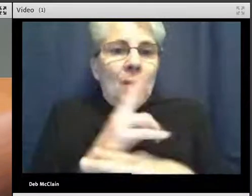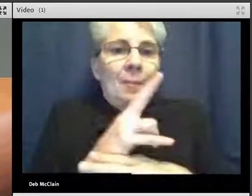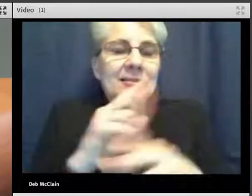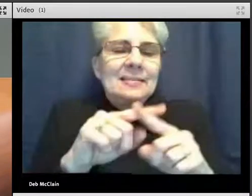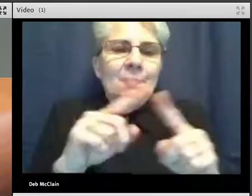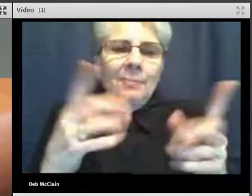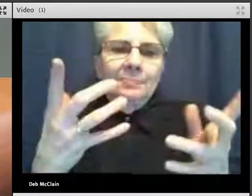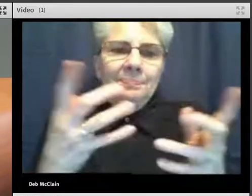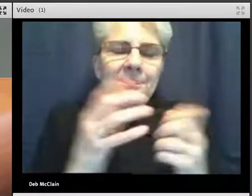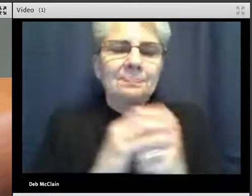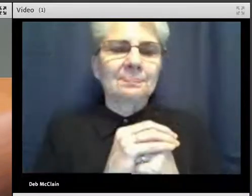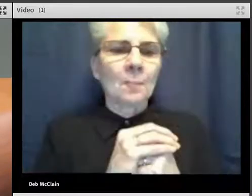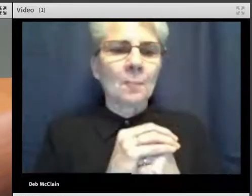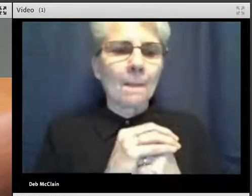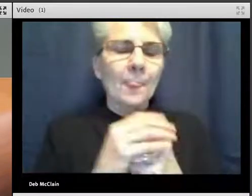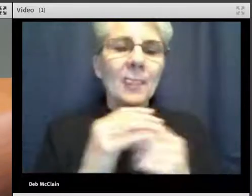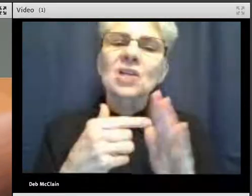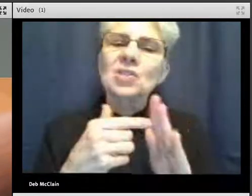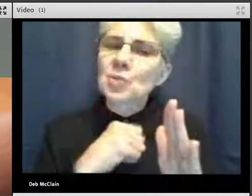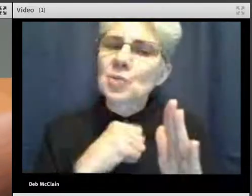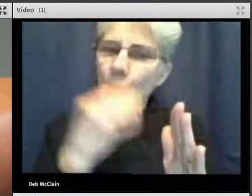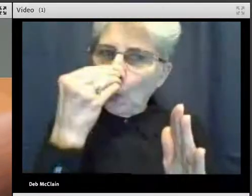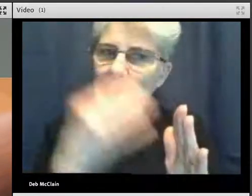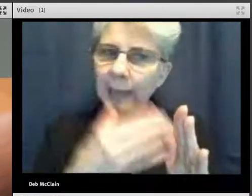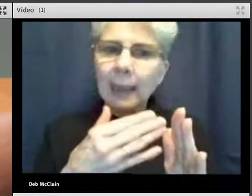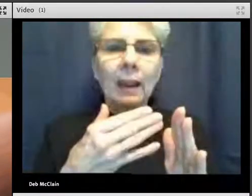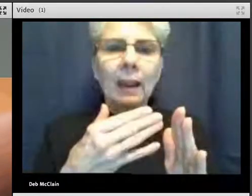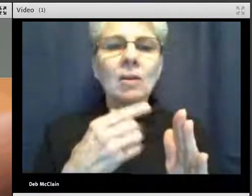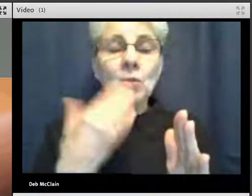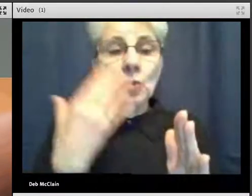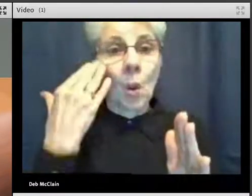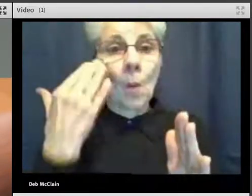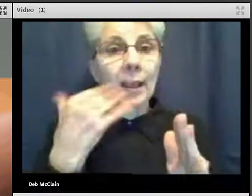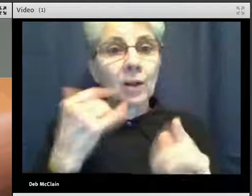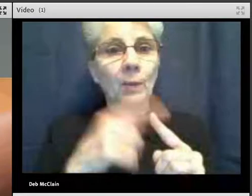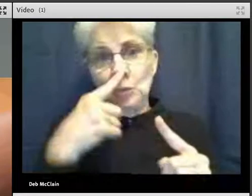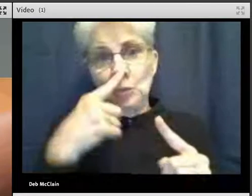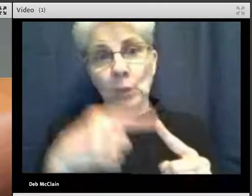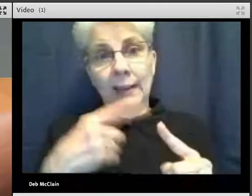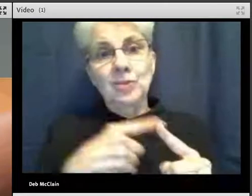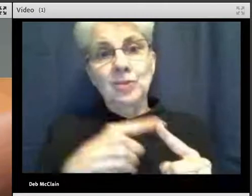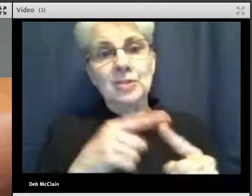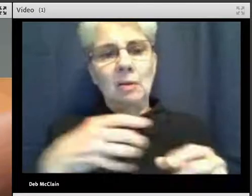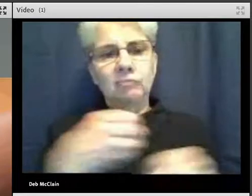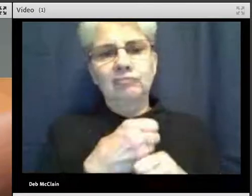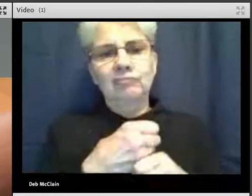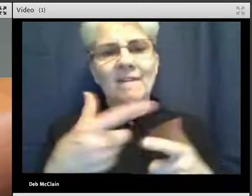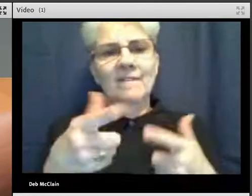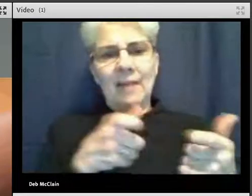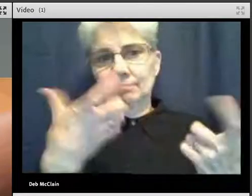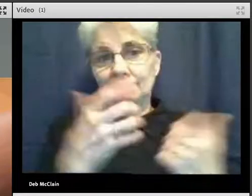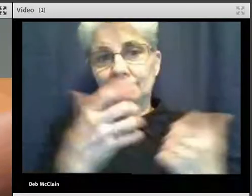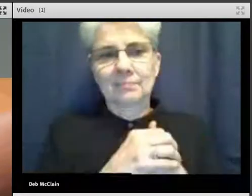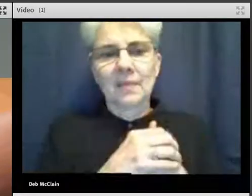but it shows you don't really care and you know better. But anyway, so.